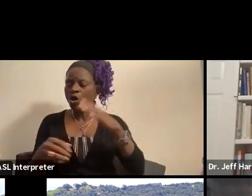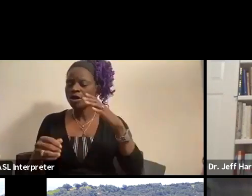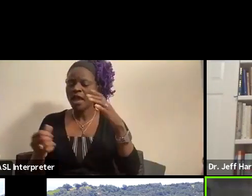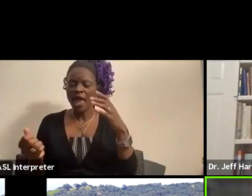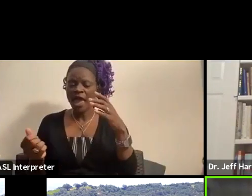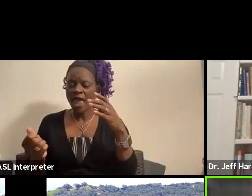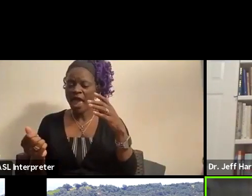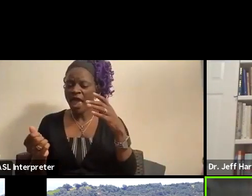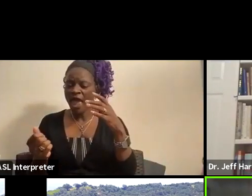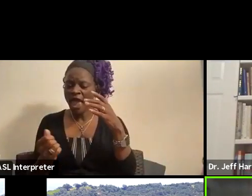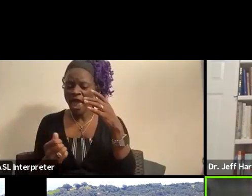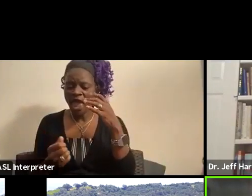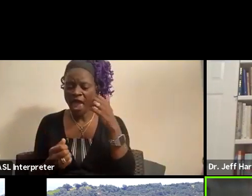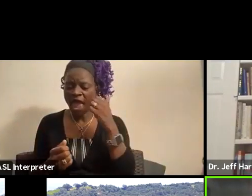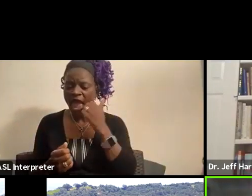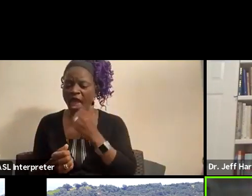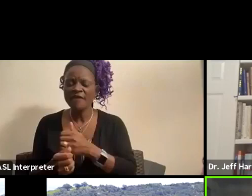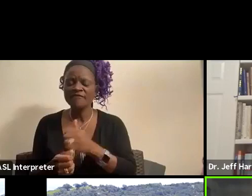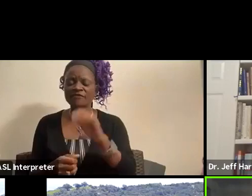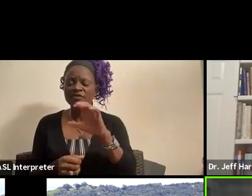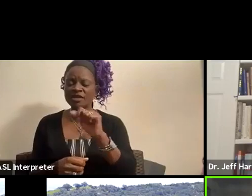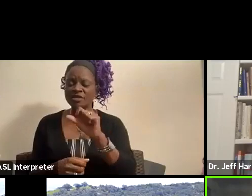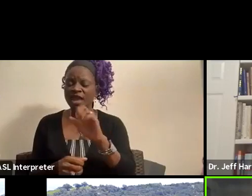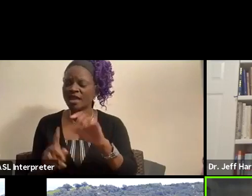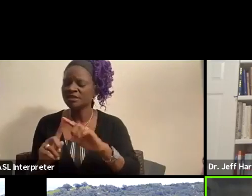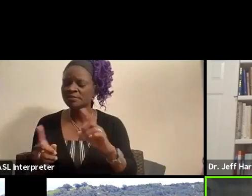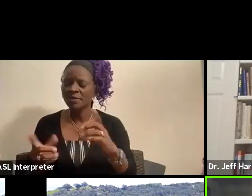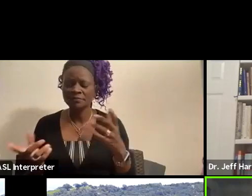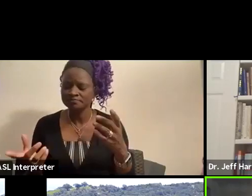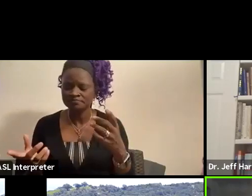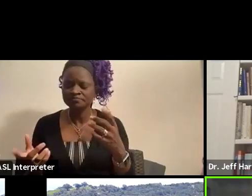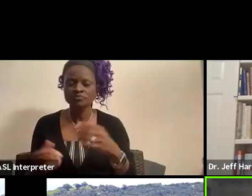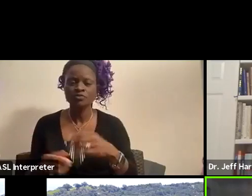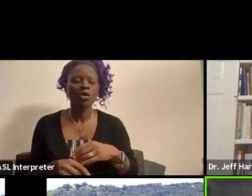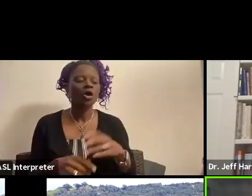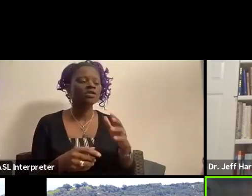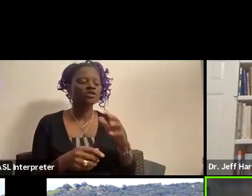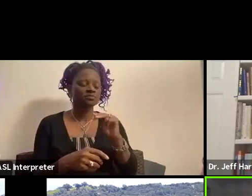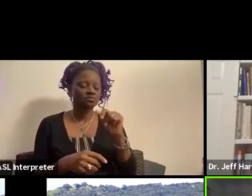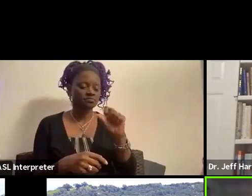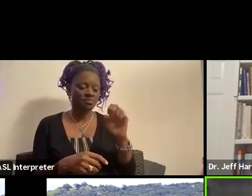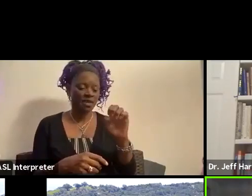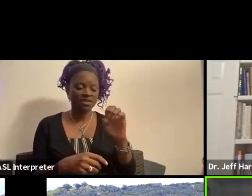Yeah, we we're trying to reach everybody to let them know, obviously, that they need to isolate.